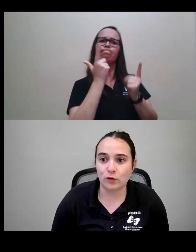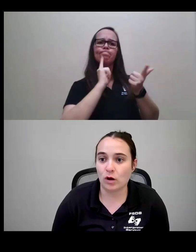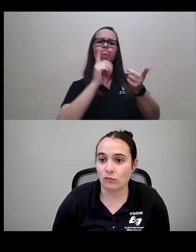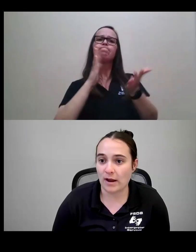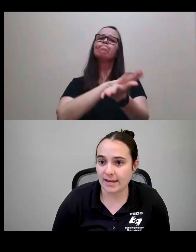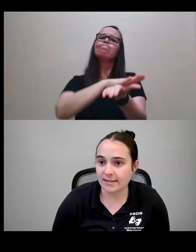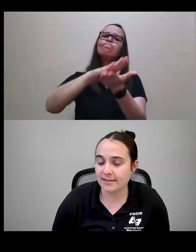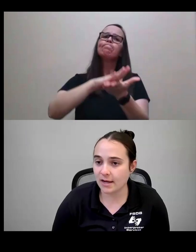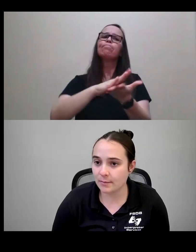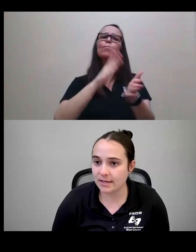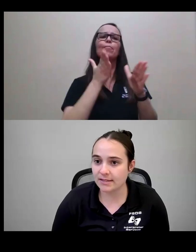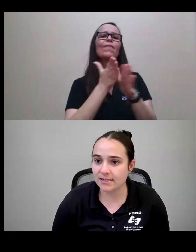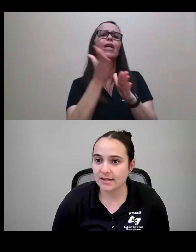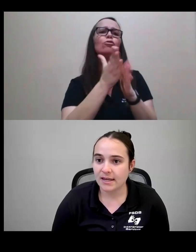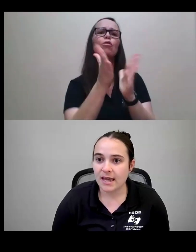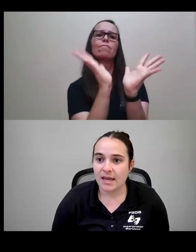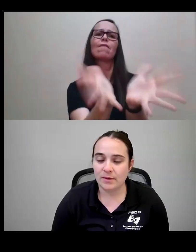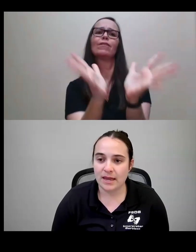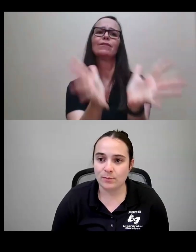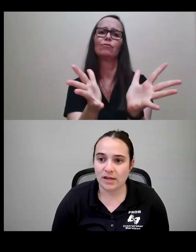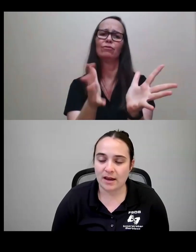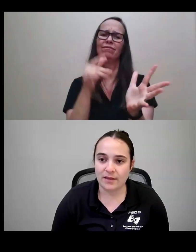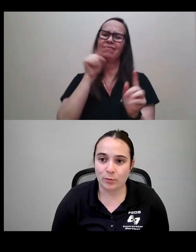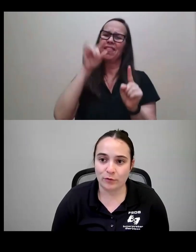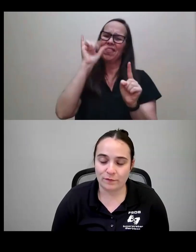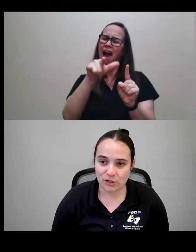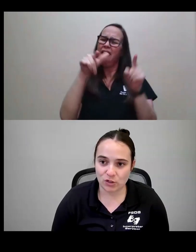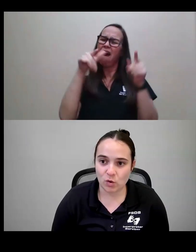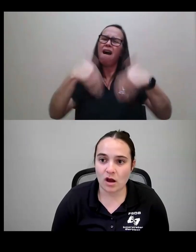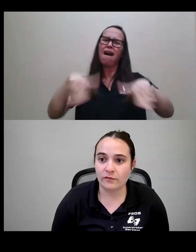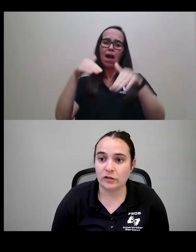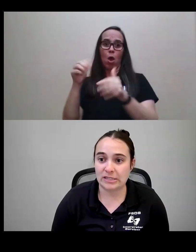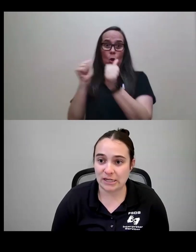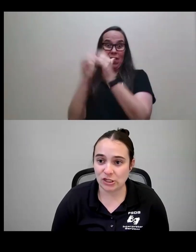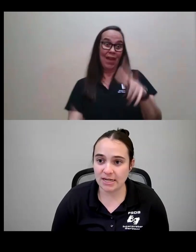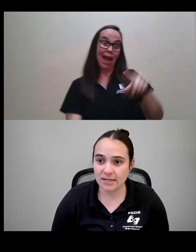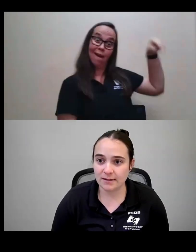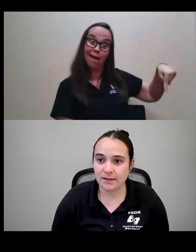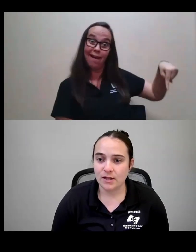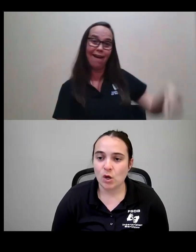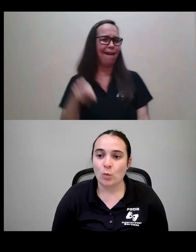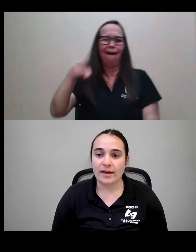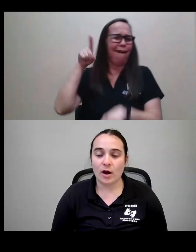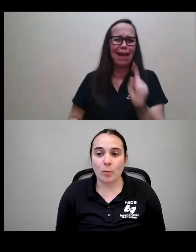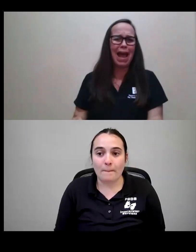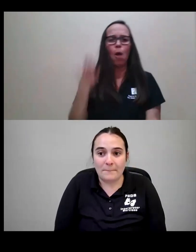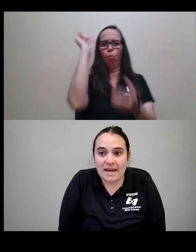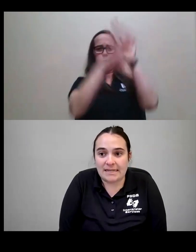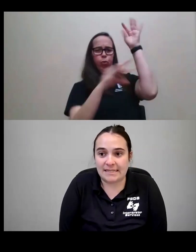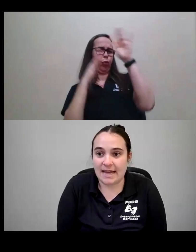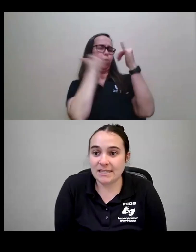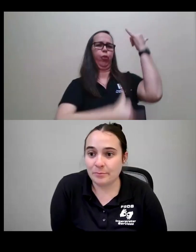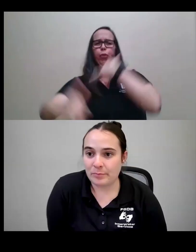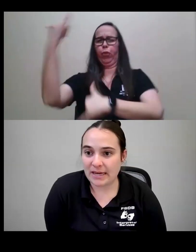or for a writing assignment and being able to have that professional conversation without B I C S,